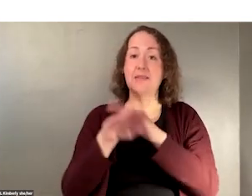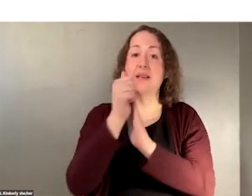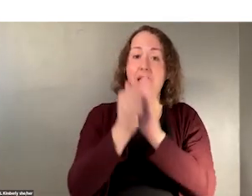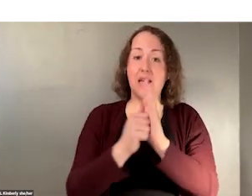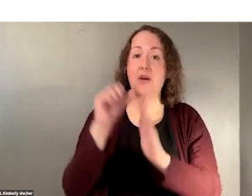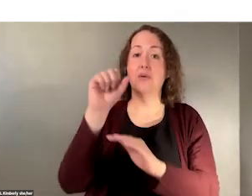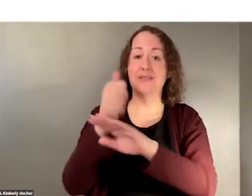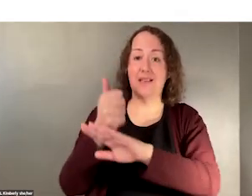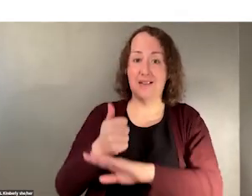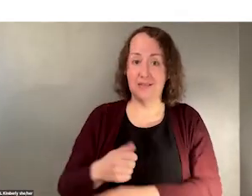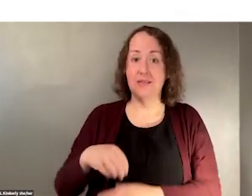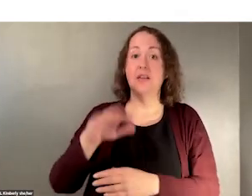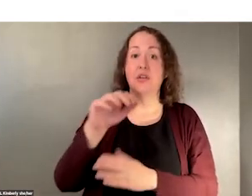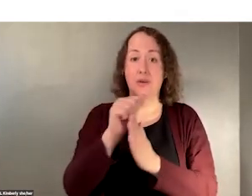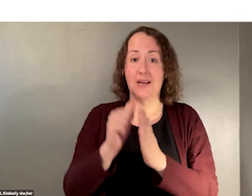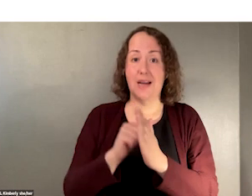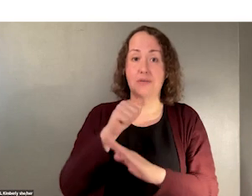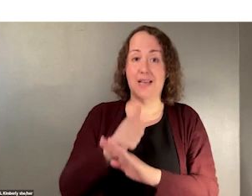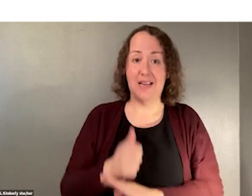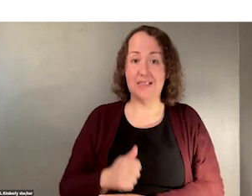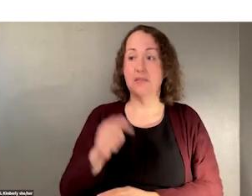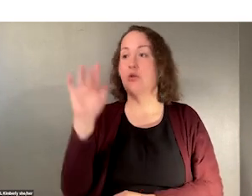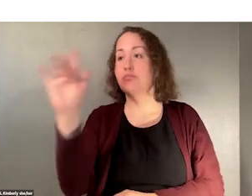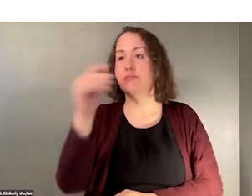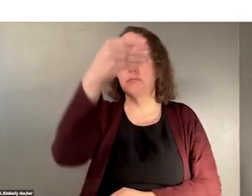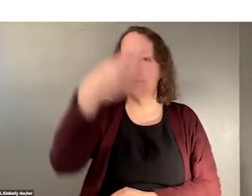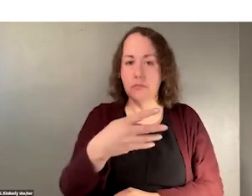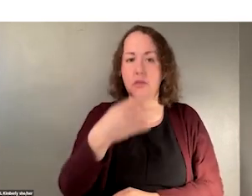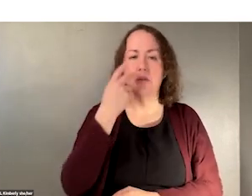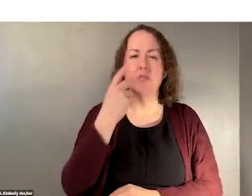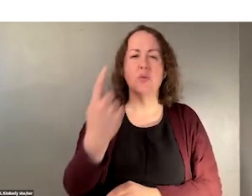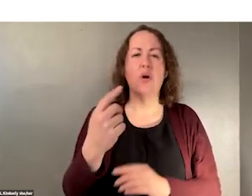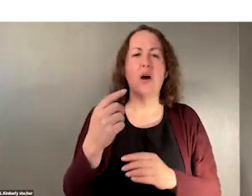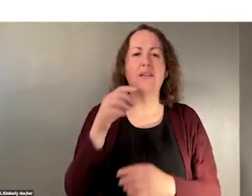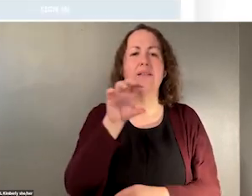Within your account settings, there's a section called "Linked Accounts." Click "Change."